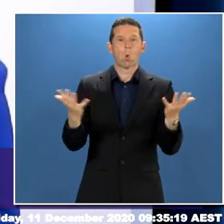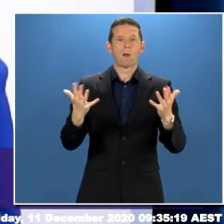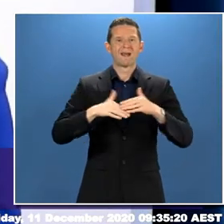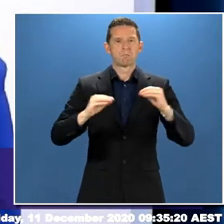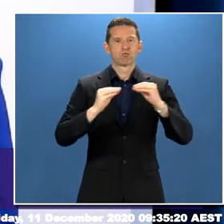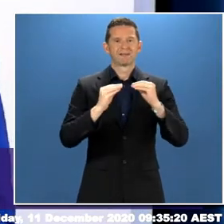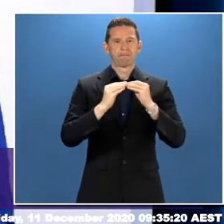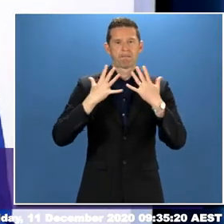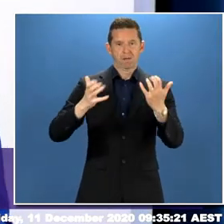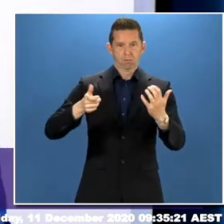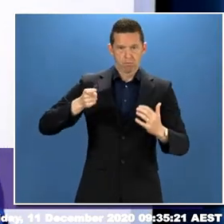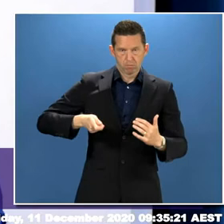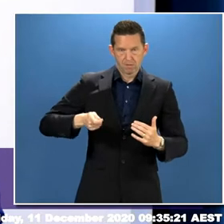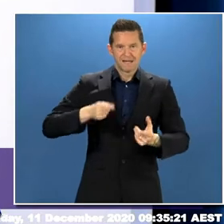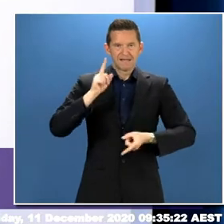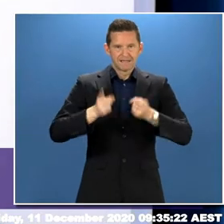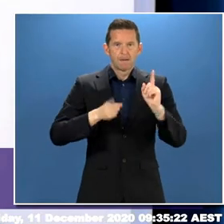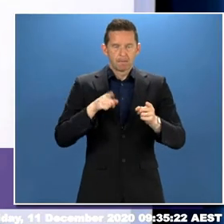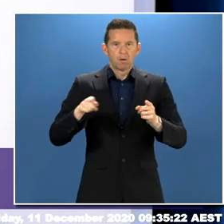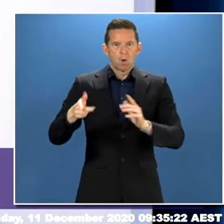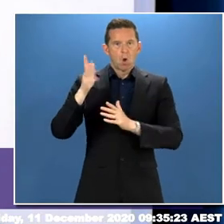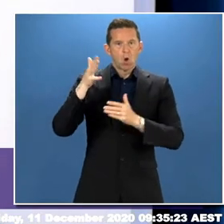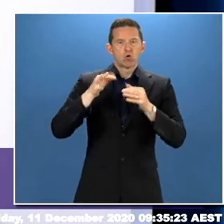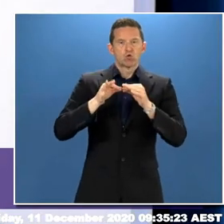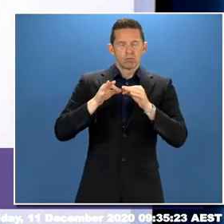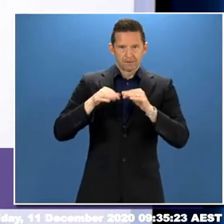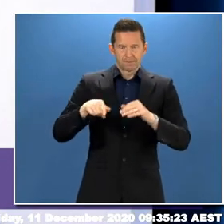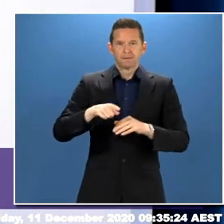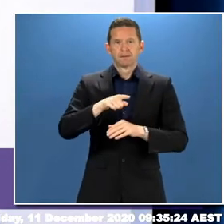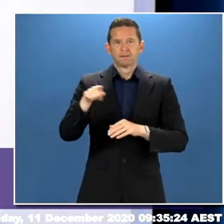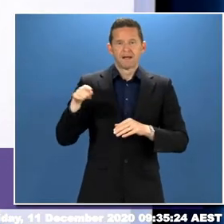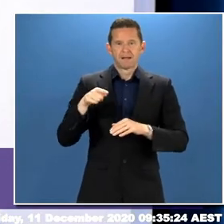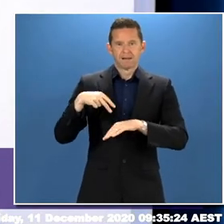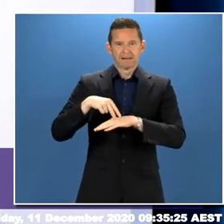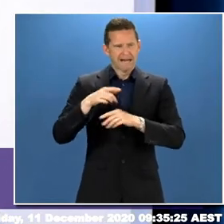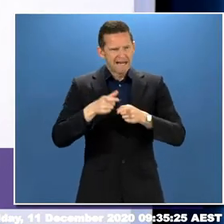and sometimes there is an occasion where gentlemen you are all very softly spoken.